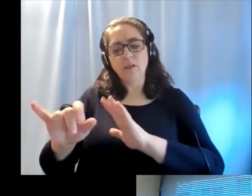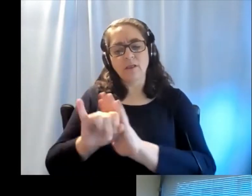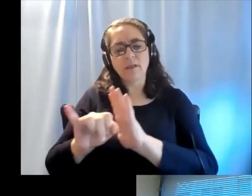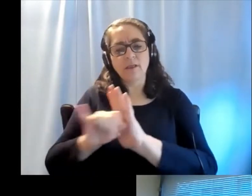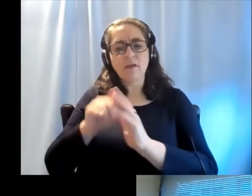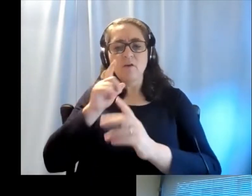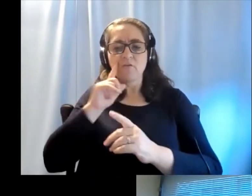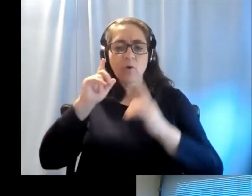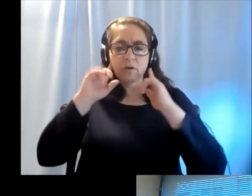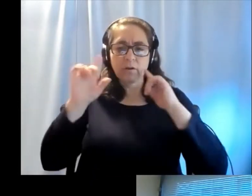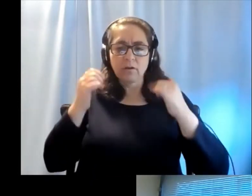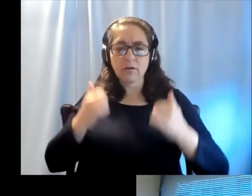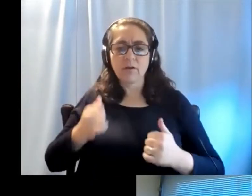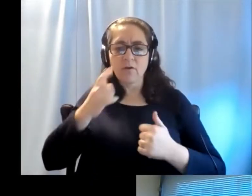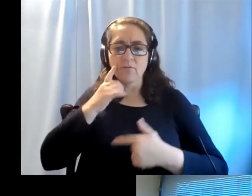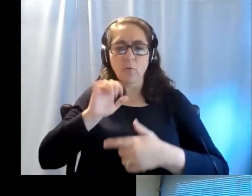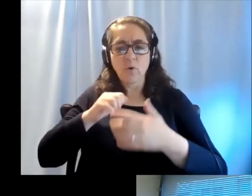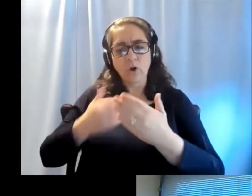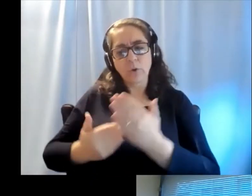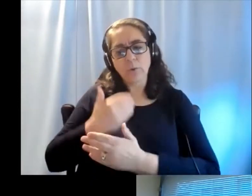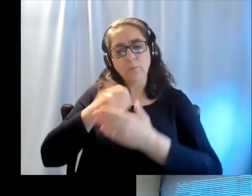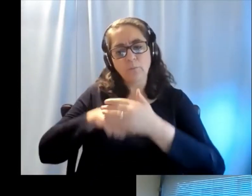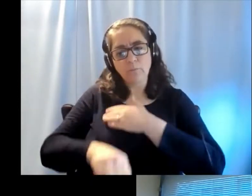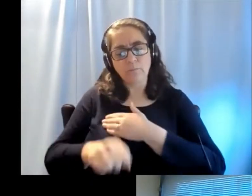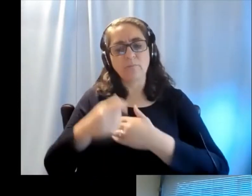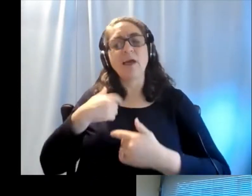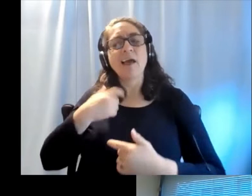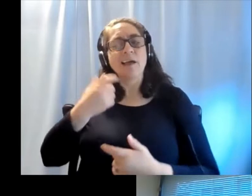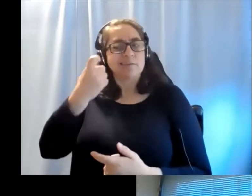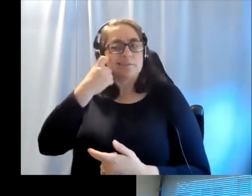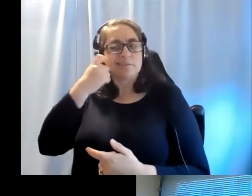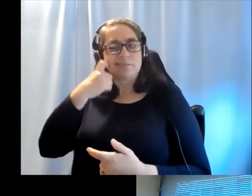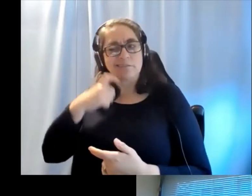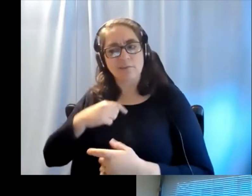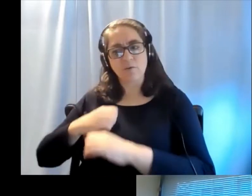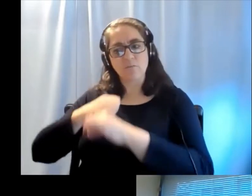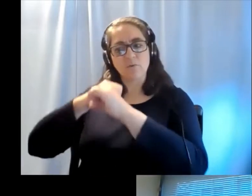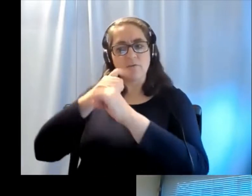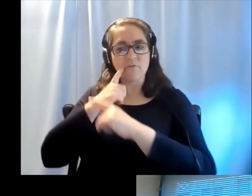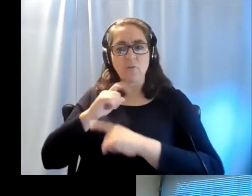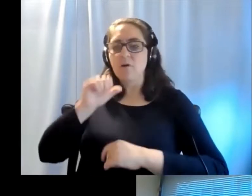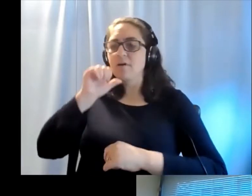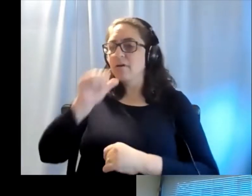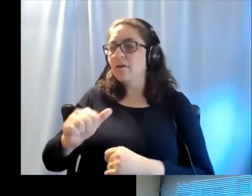loss in newborns and, more previously, the prevention of non occupation induced hearing